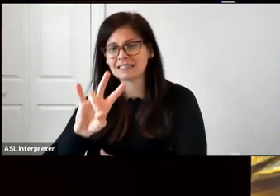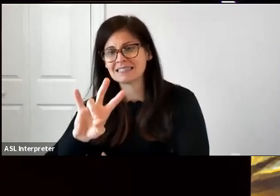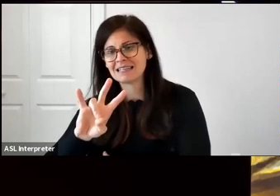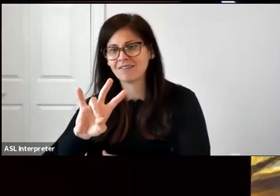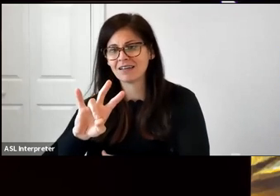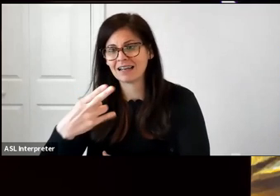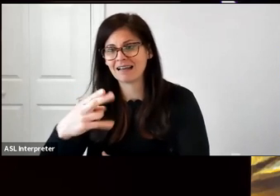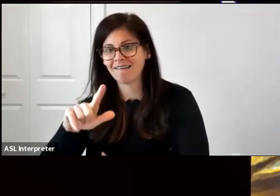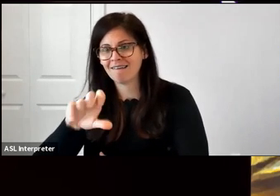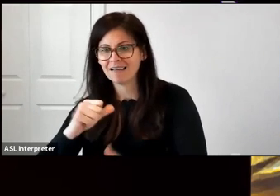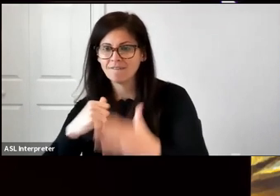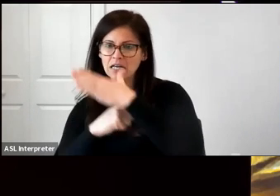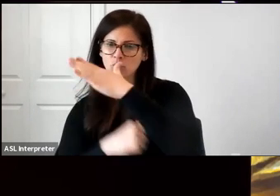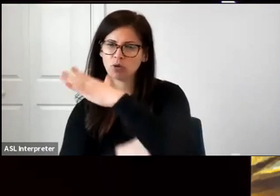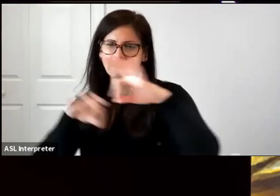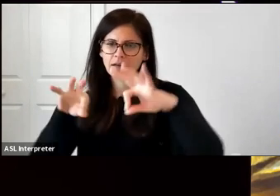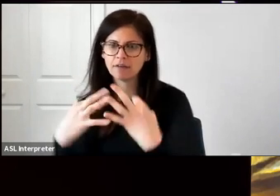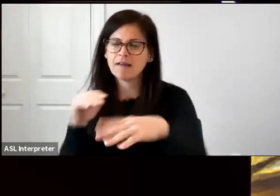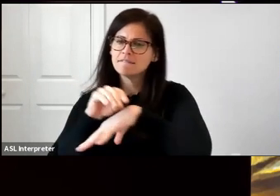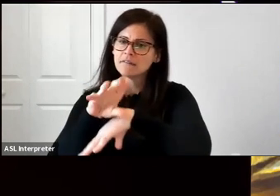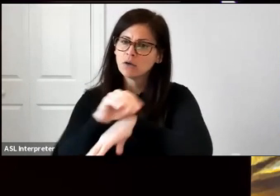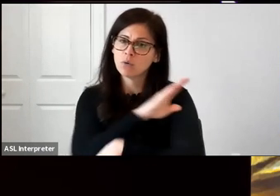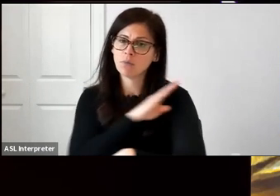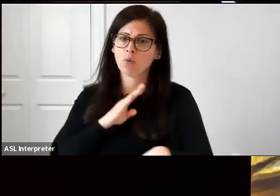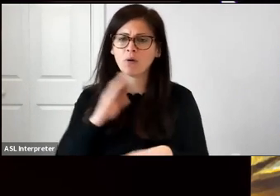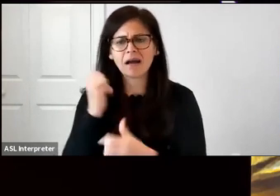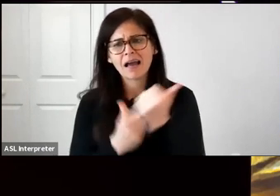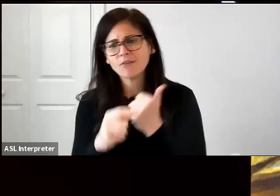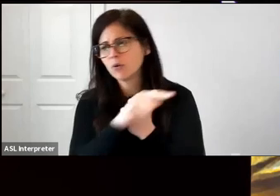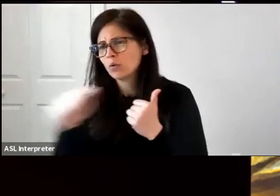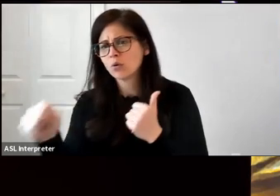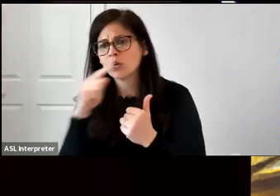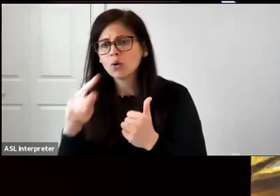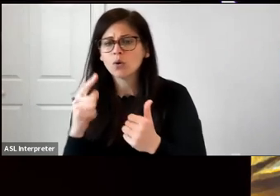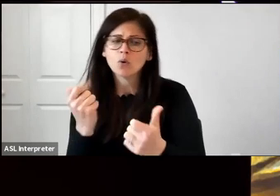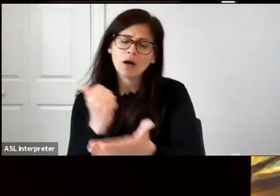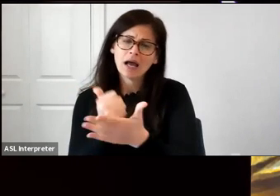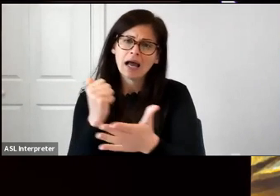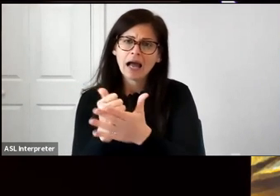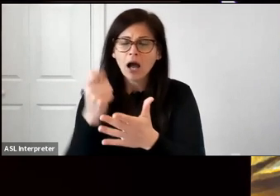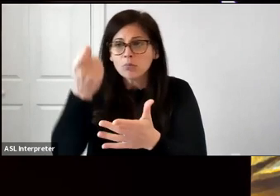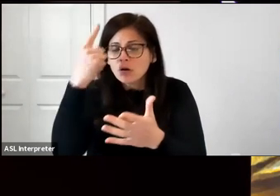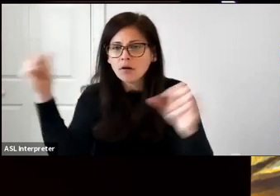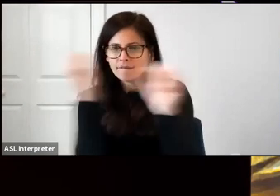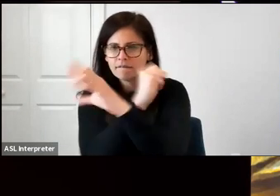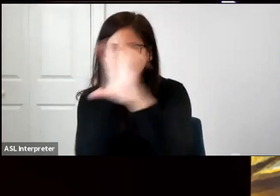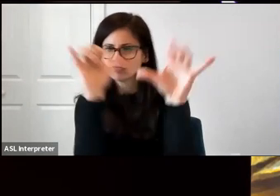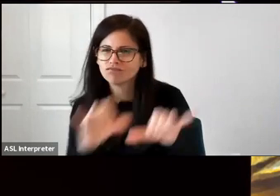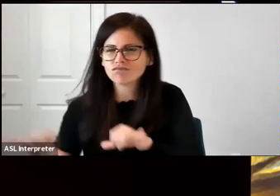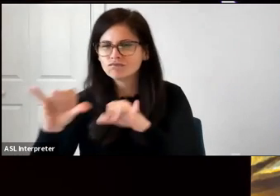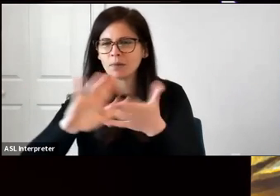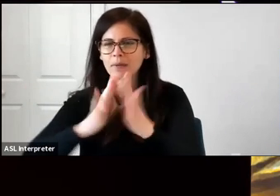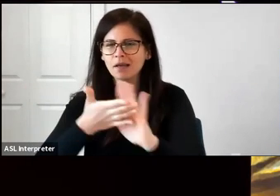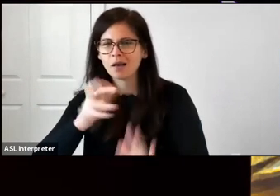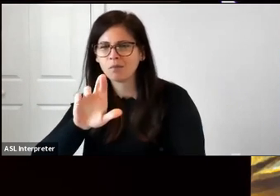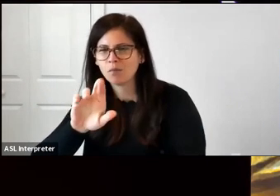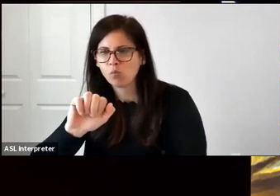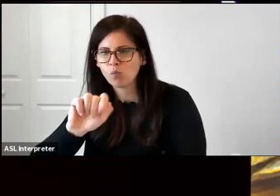our advisory board, and everyone who helps make this common vision a reality. We stand on the shoulders of our predecessors